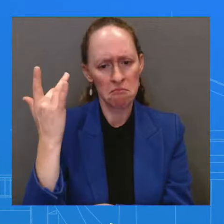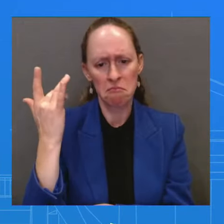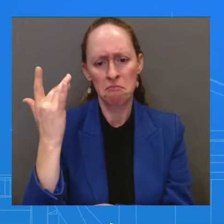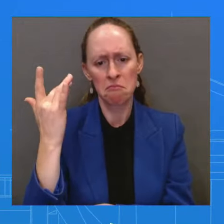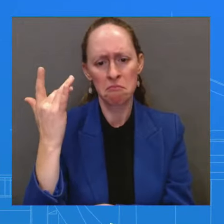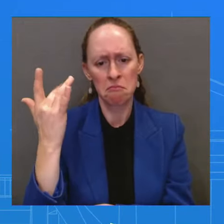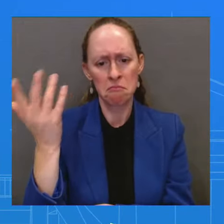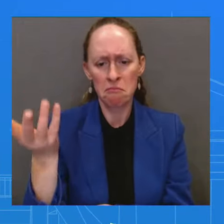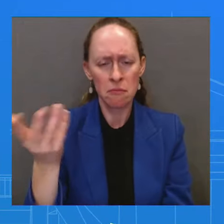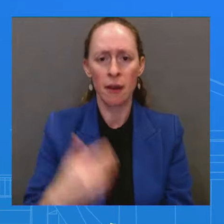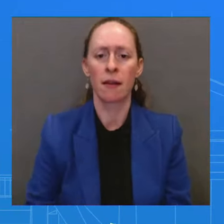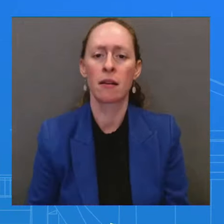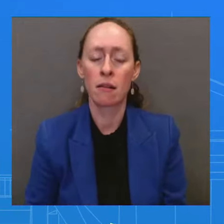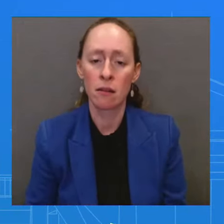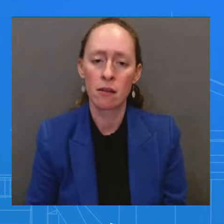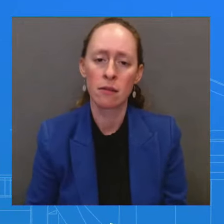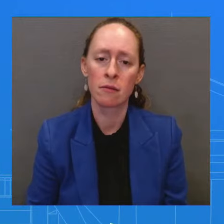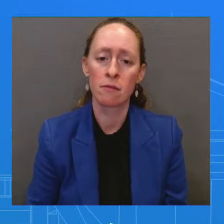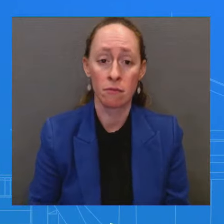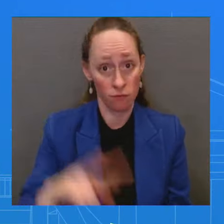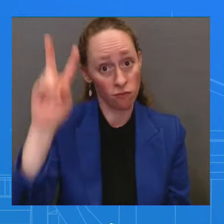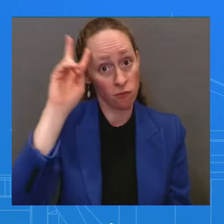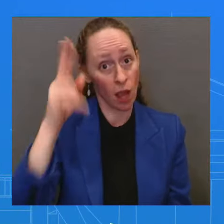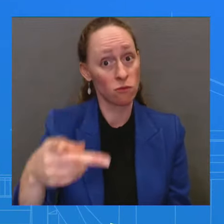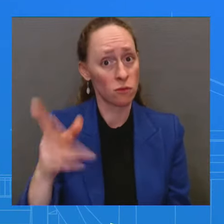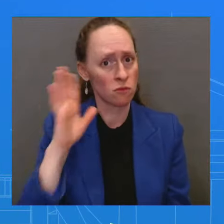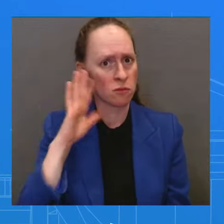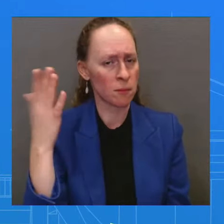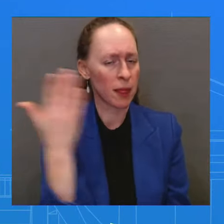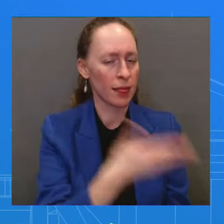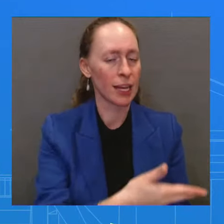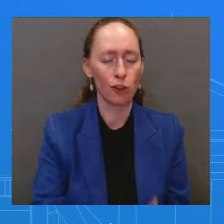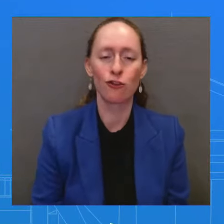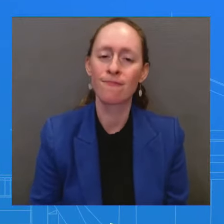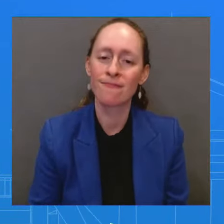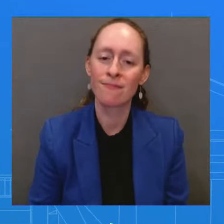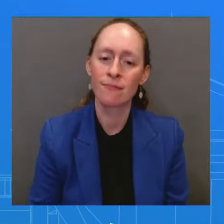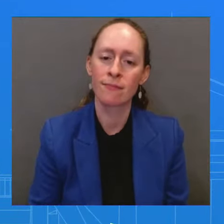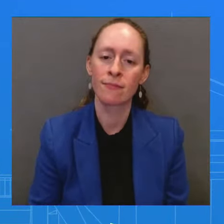I believe she will be providing remarks. And so, it's not unusual for the Vice President